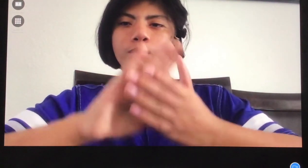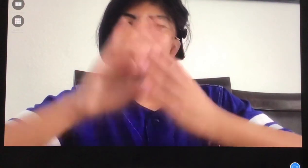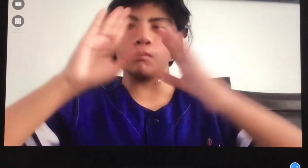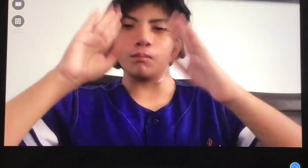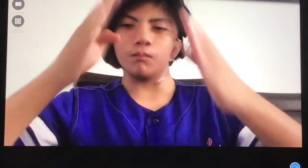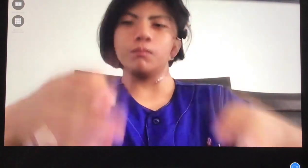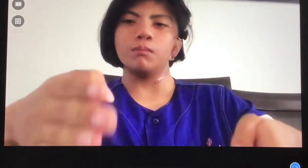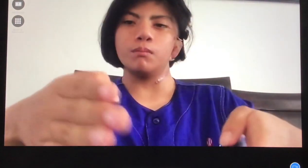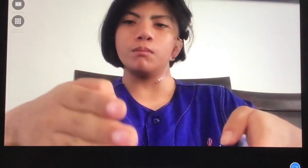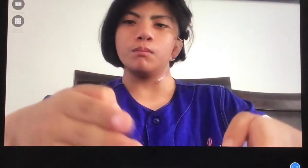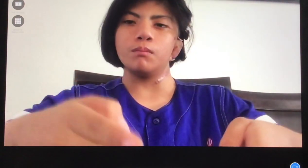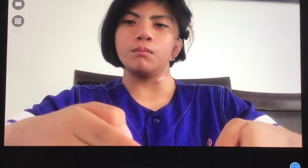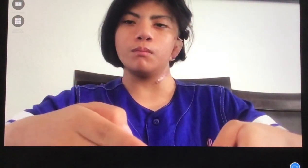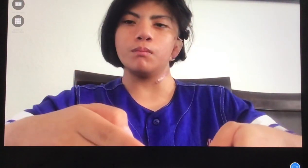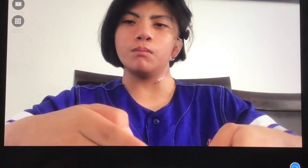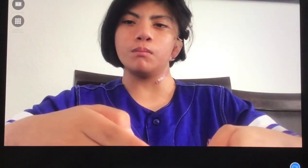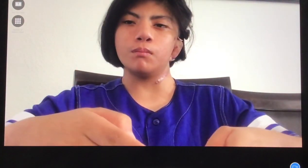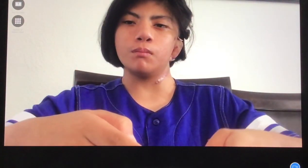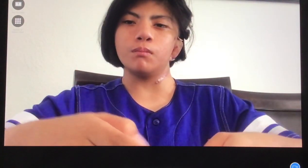Doing my academic work and I'm able to focus.